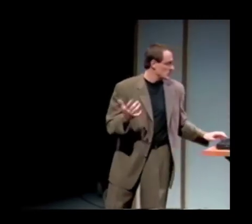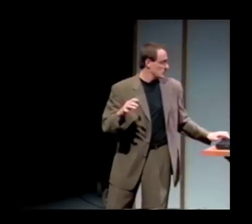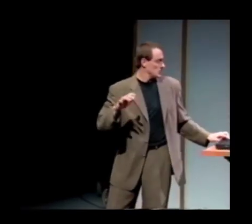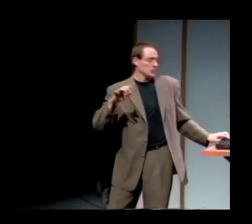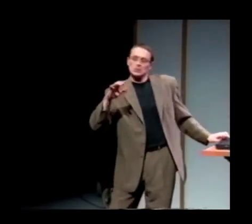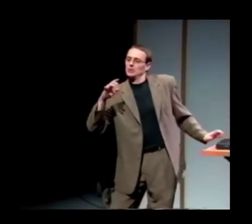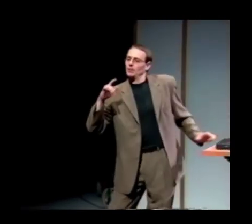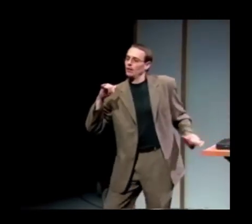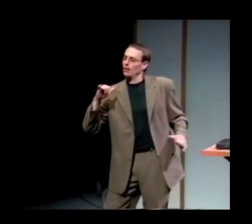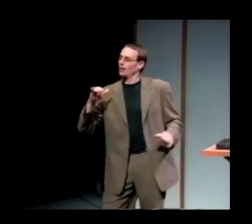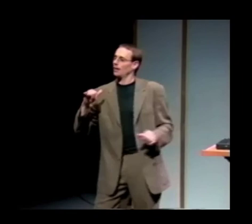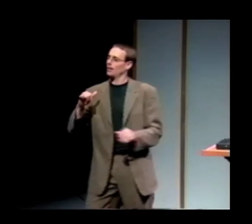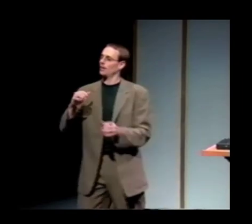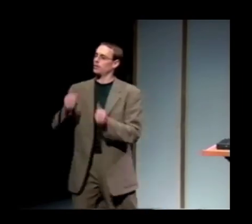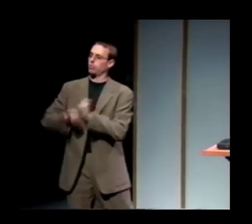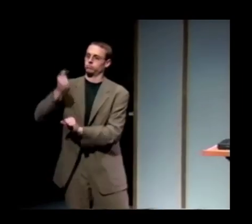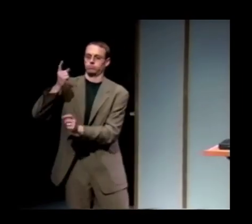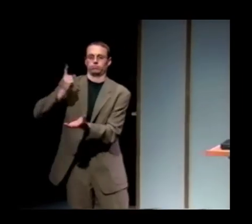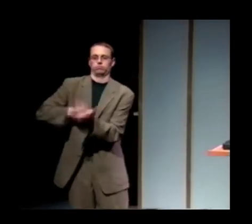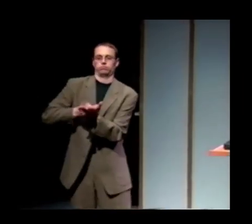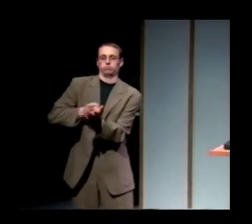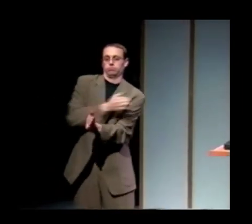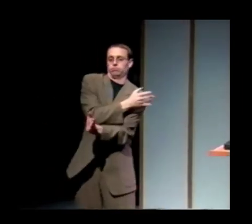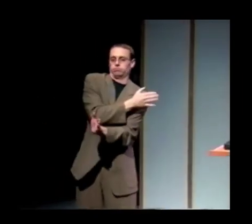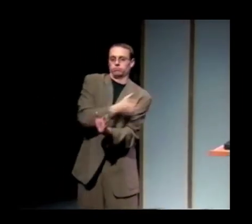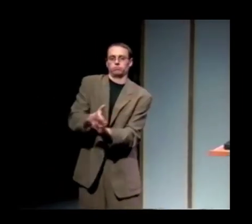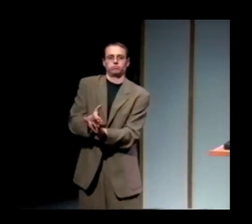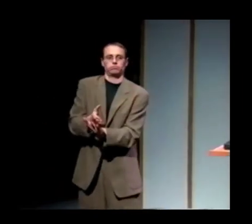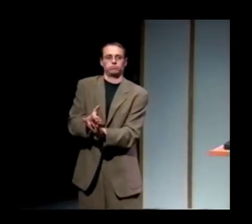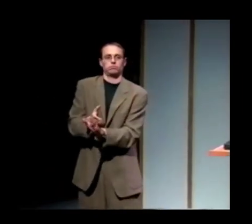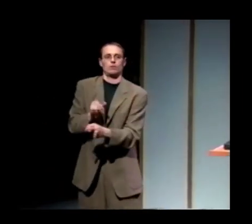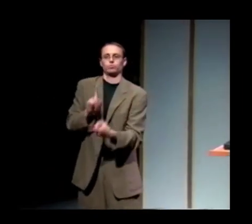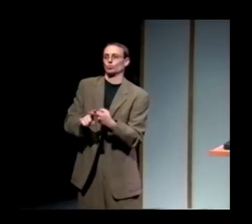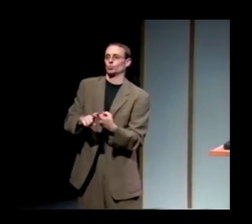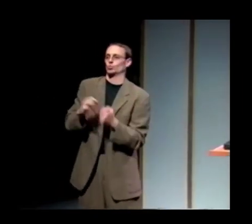NOW WE HAVE A COUPLE OF MINUTES LEFT.